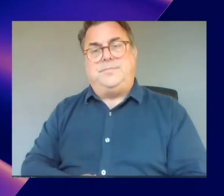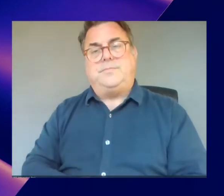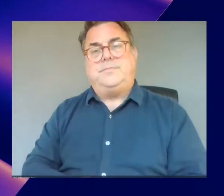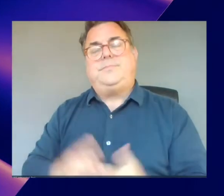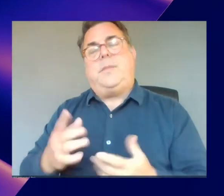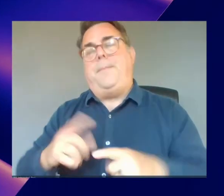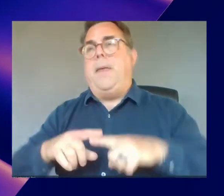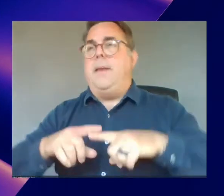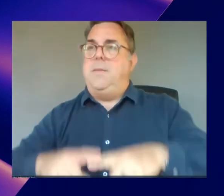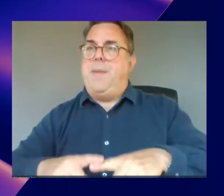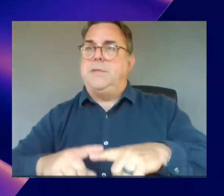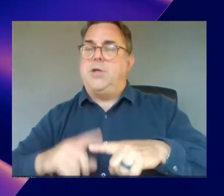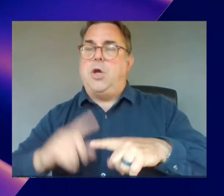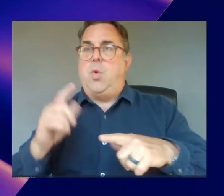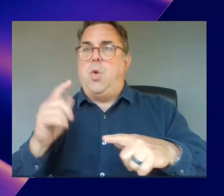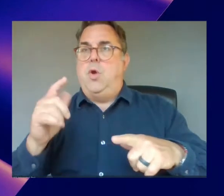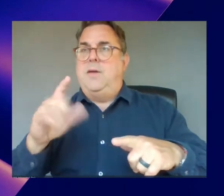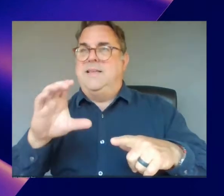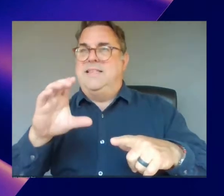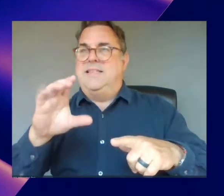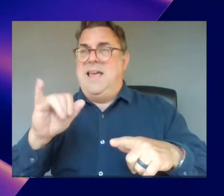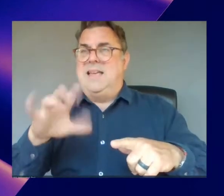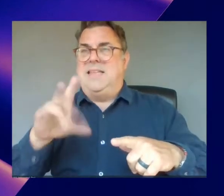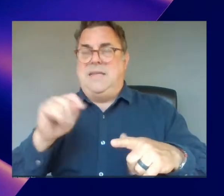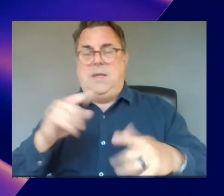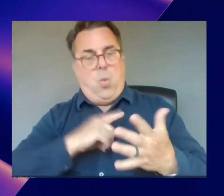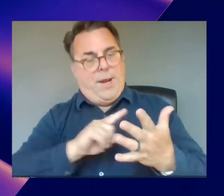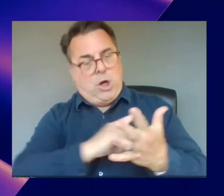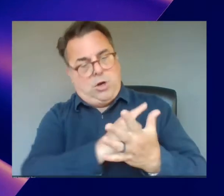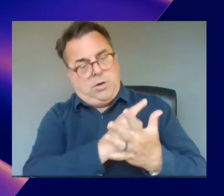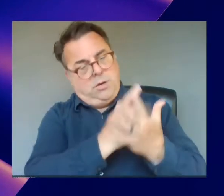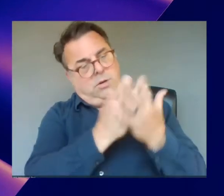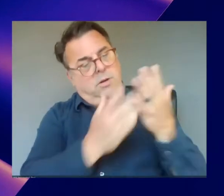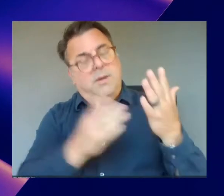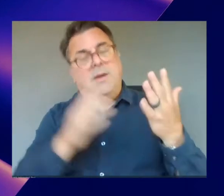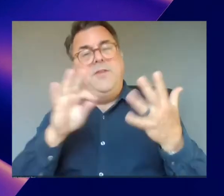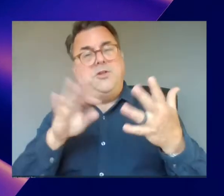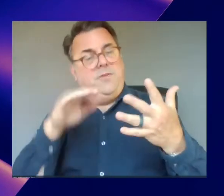in your journey of CICD, feature flags fit in in a lot of places.